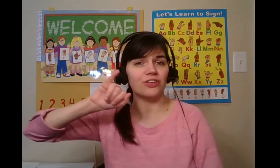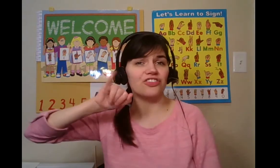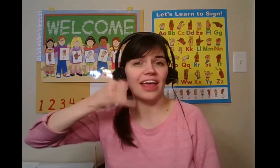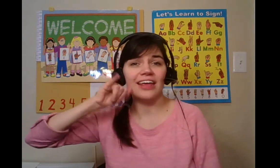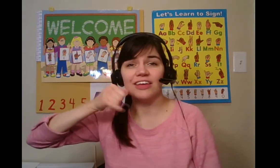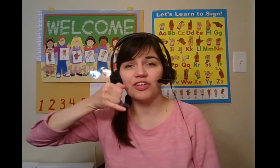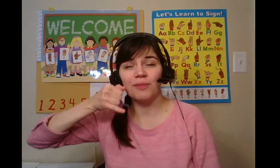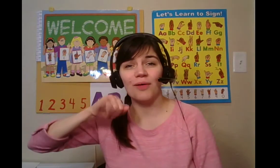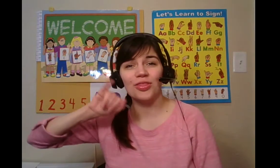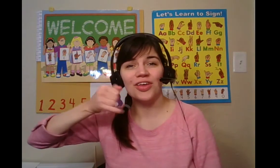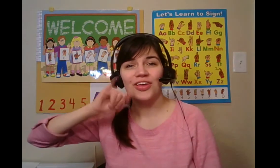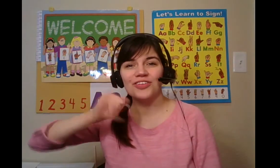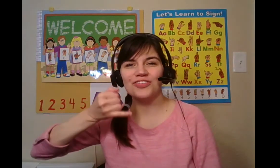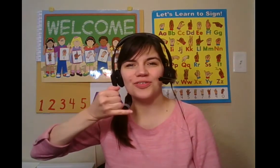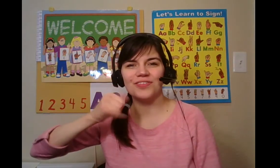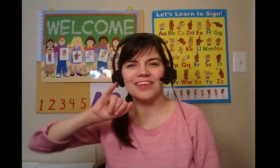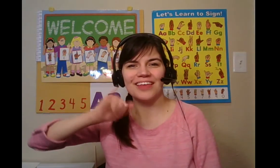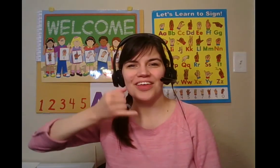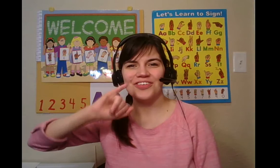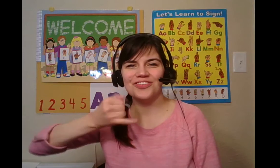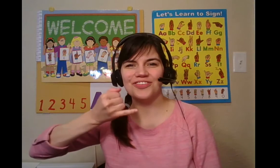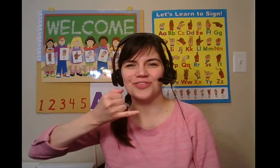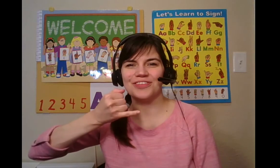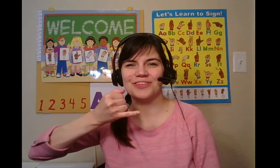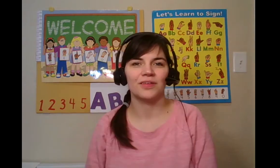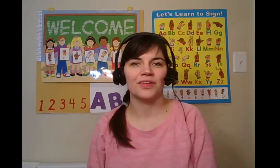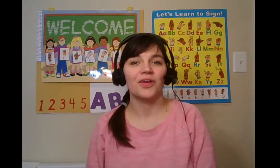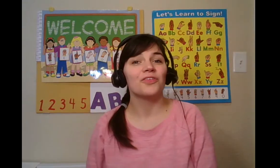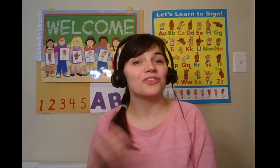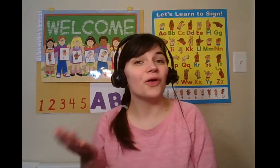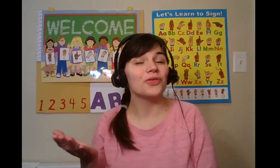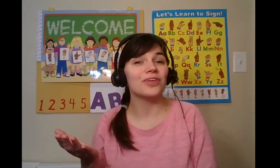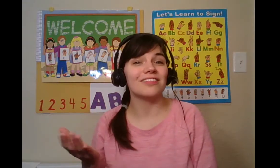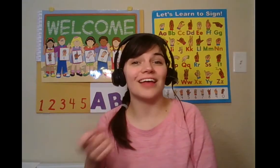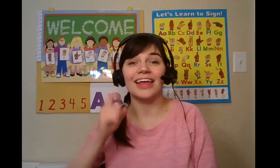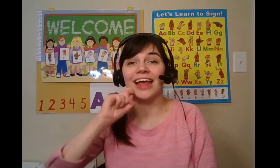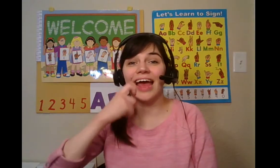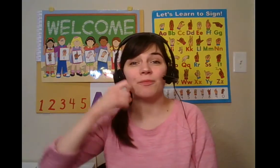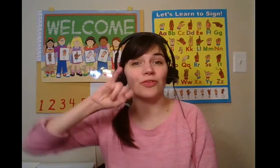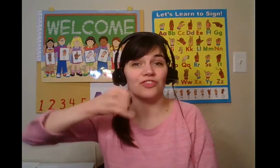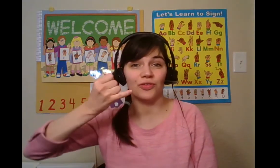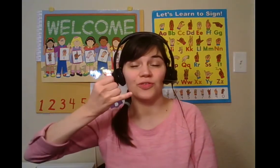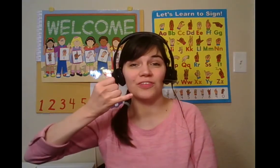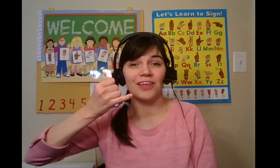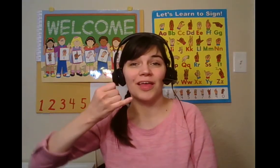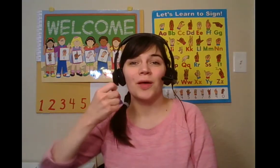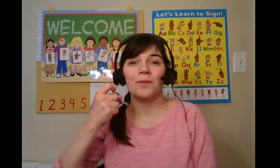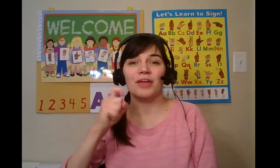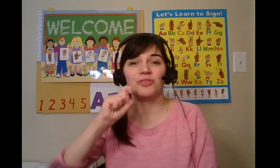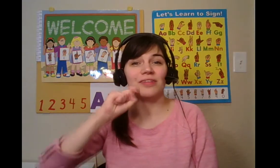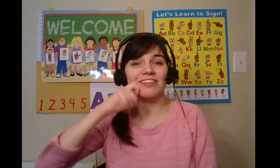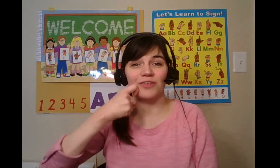J near your mouth: juice. Juice. So you can sign apple juice by doing the sign for